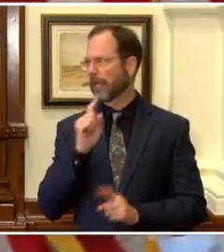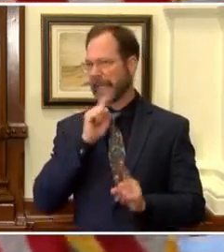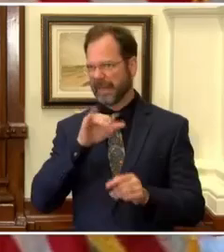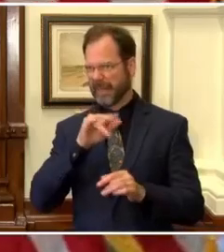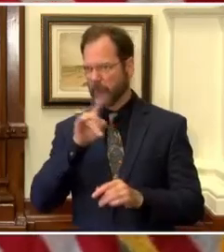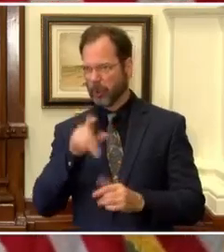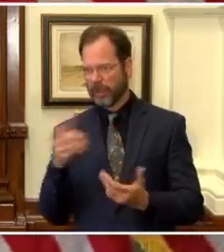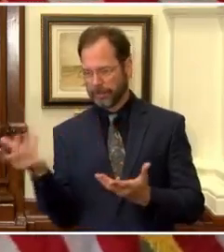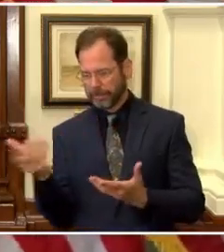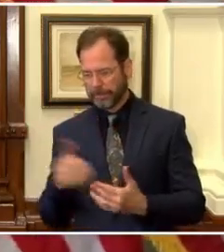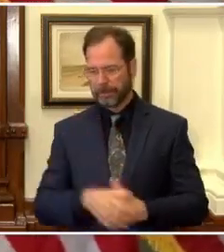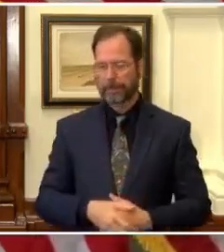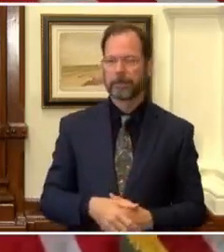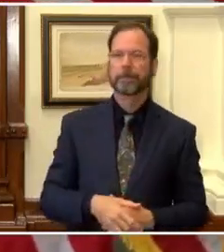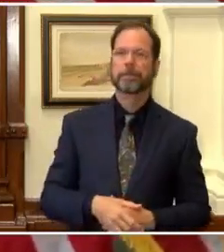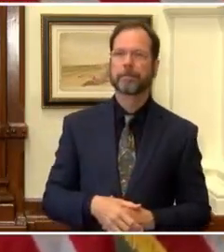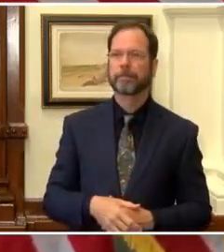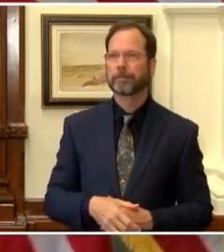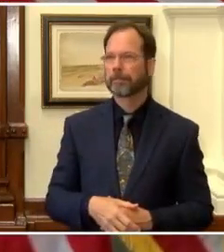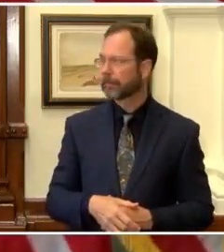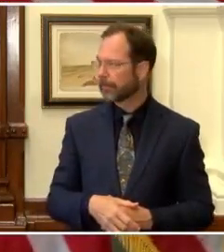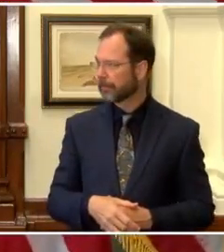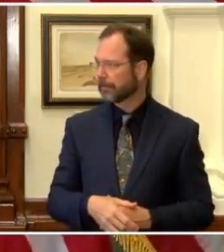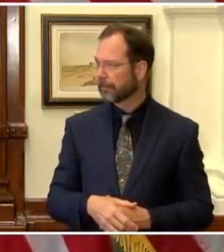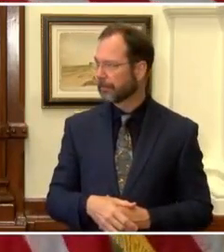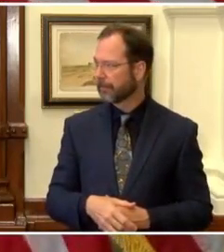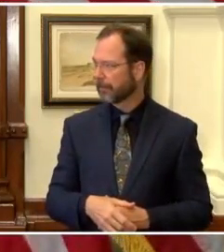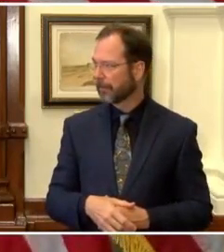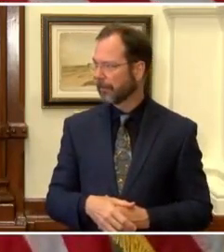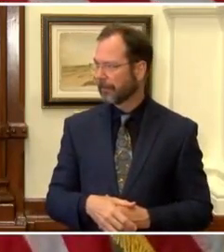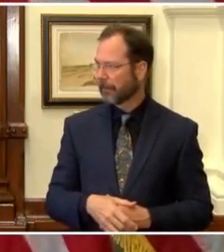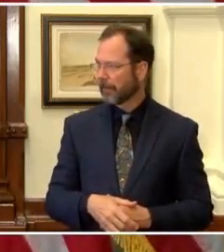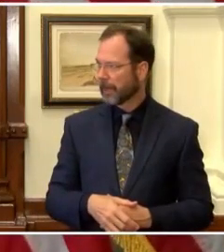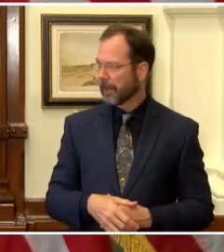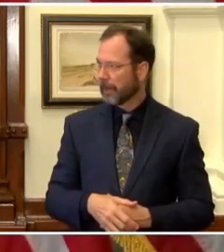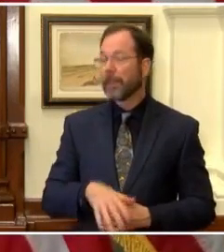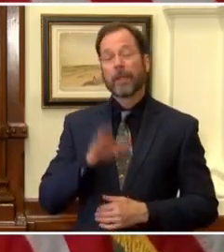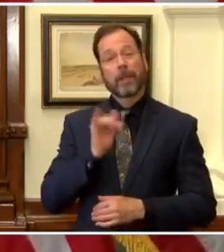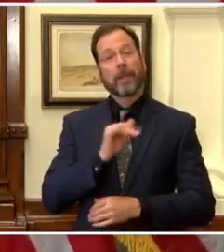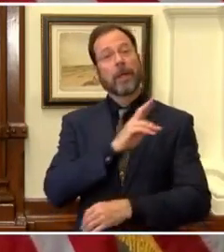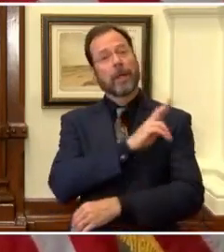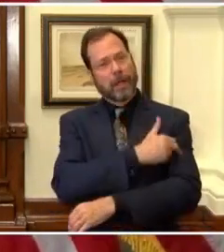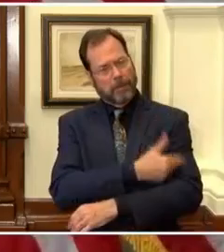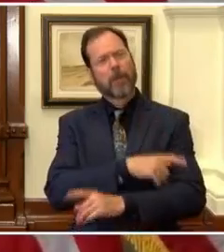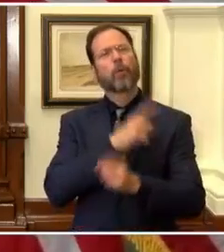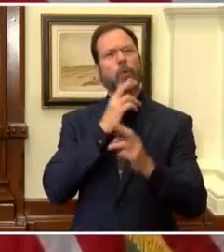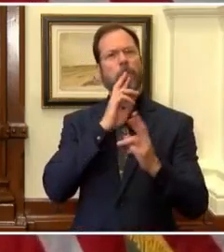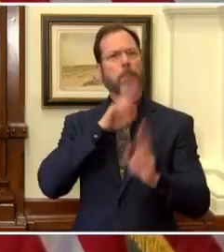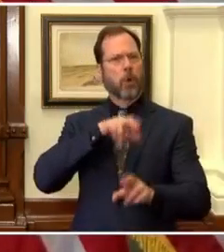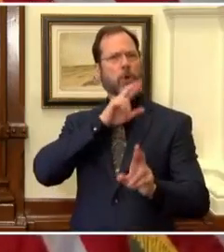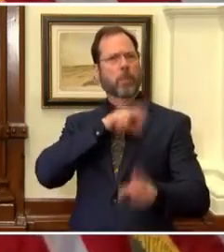YOU ARE CORRECT. I WILL ALLOW ONE OF THE DOCTORS TO ANSWER THAT, WHICHEVER KNOWS THE MOST ABOUT IT.